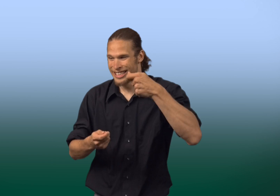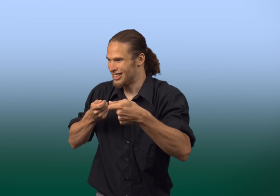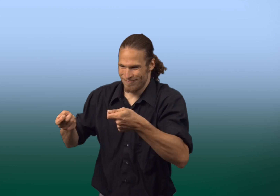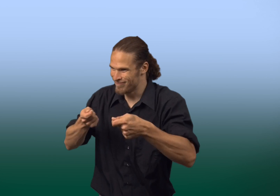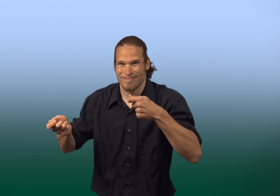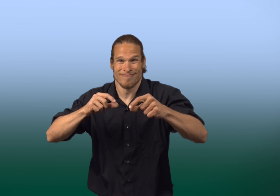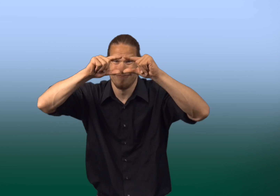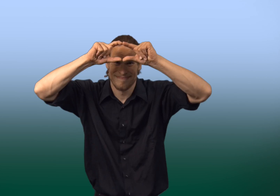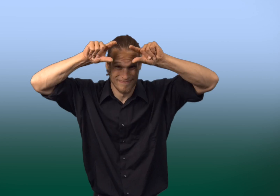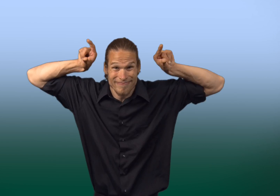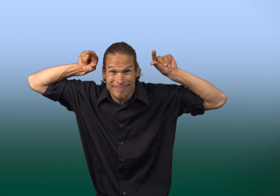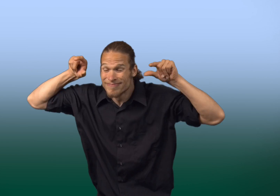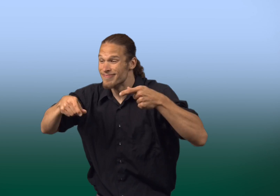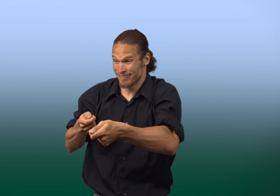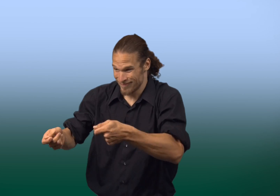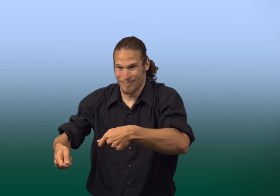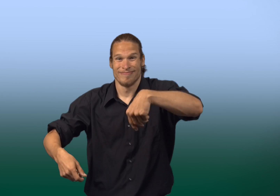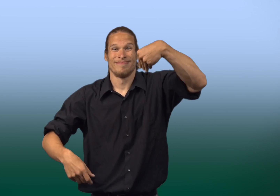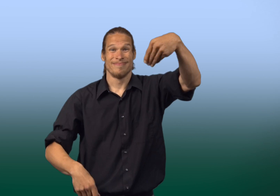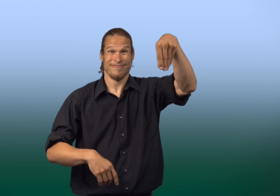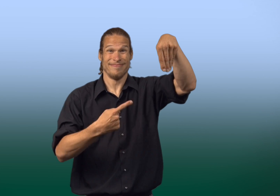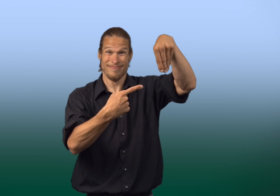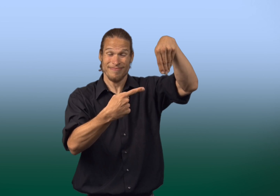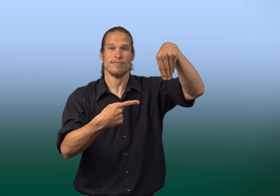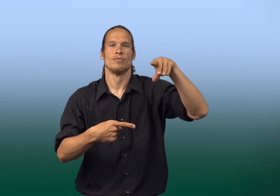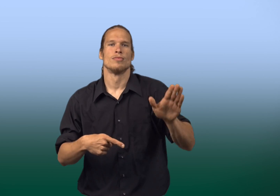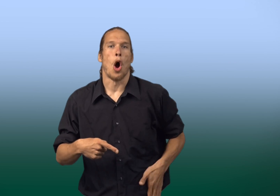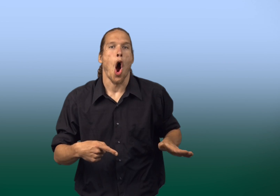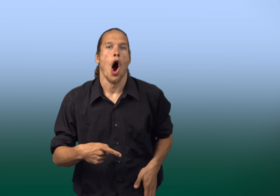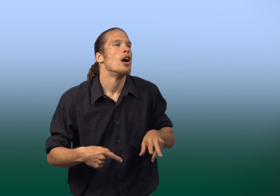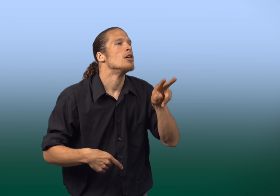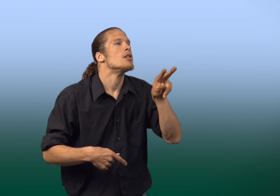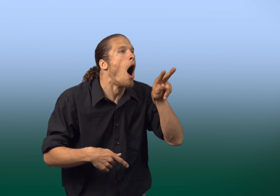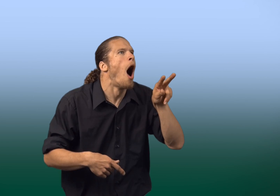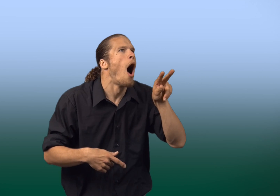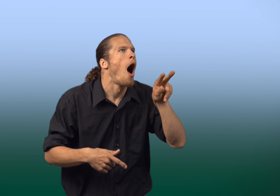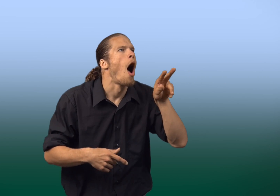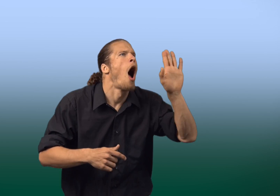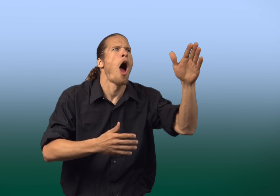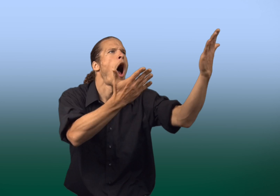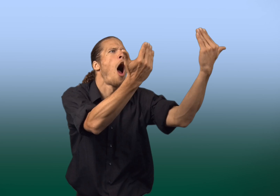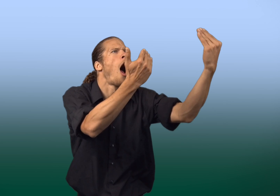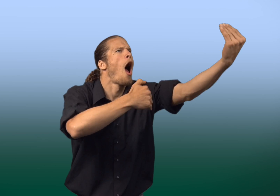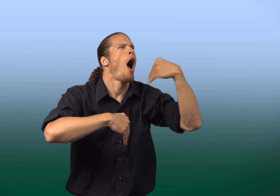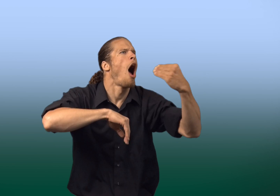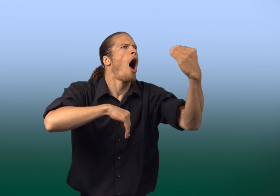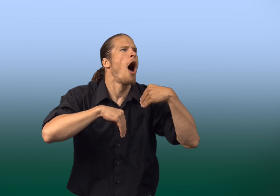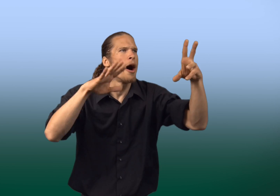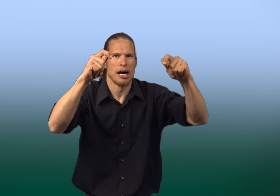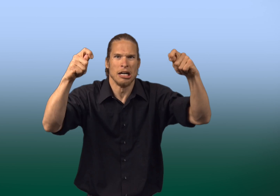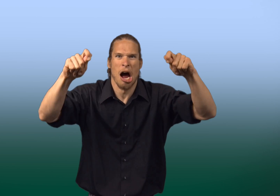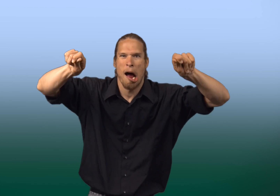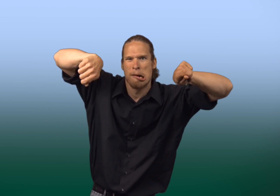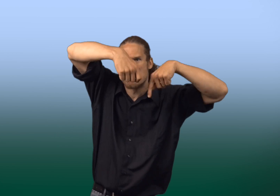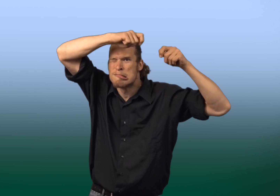And as the boy dried off the dog with a bandanna he held it up. And the dog saw it and said: Hey give that to me.